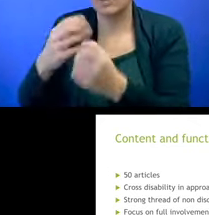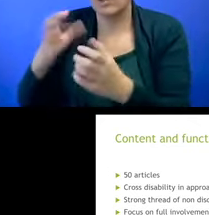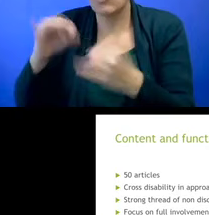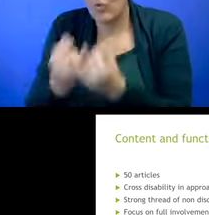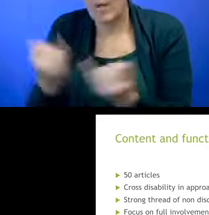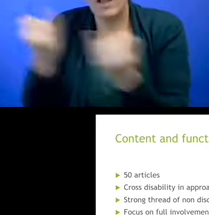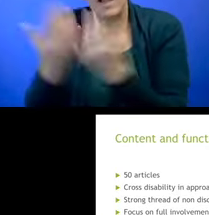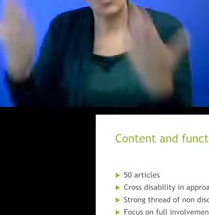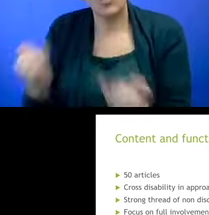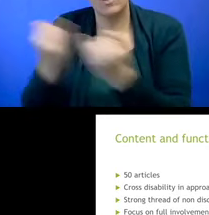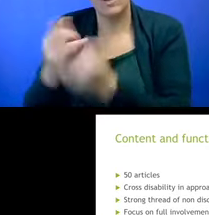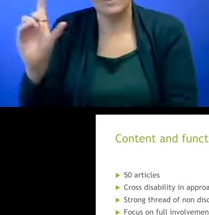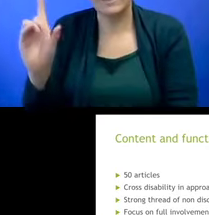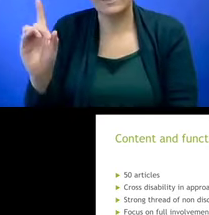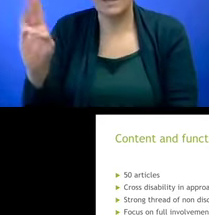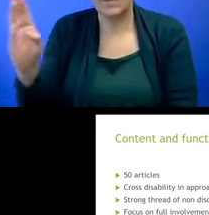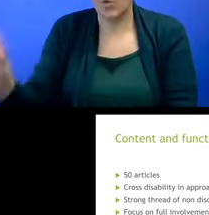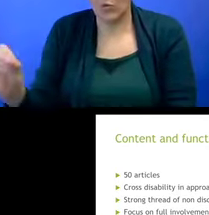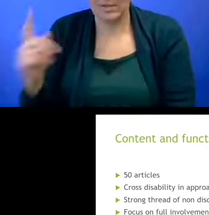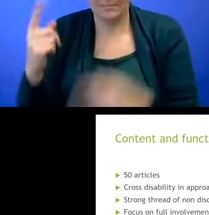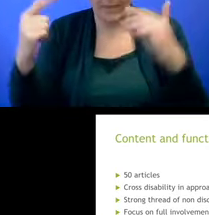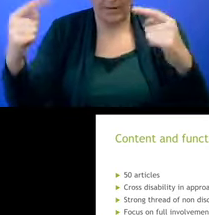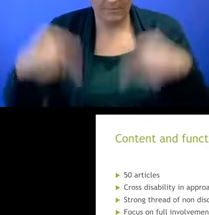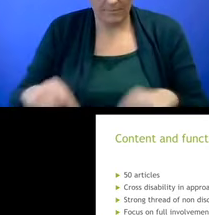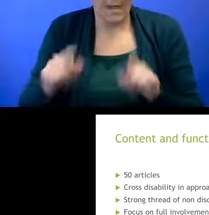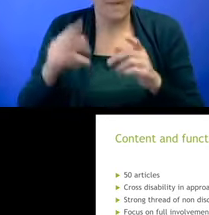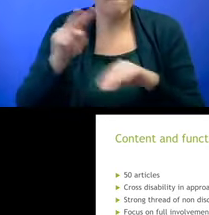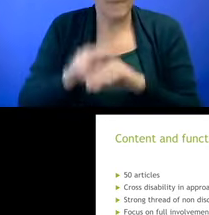We also see this in the monitoring provisions, which I’ll be talking about later.